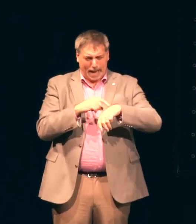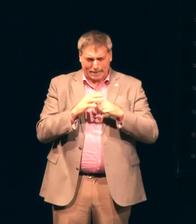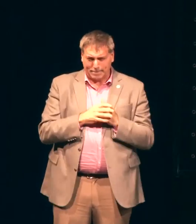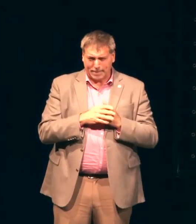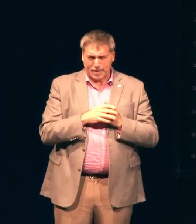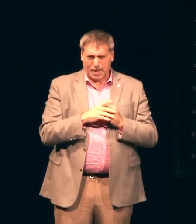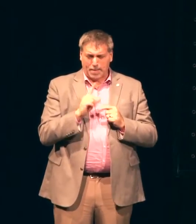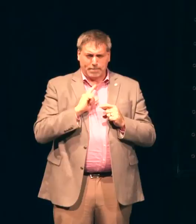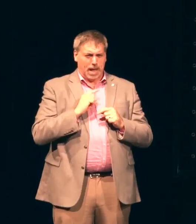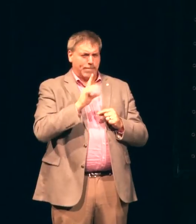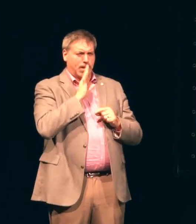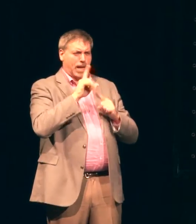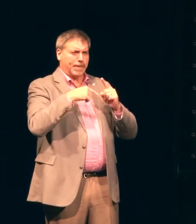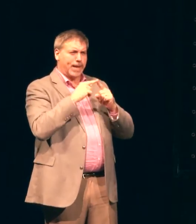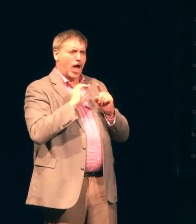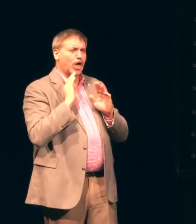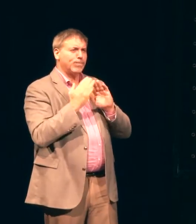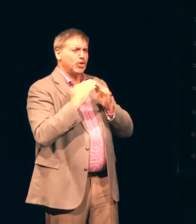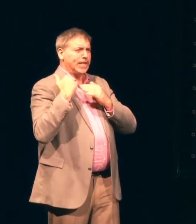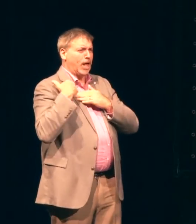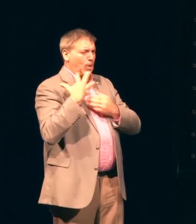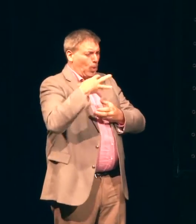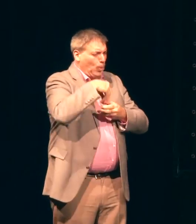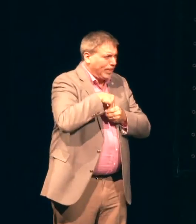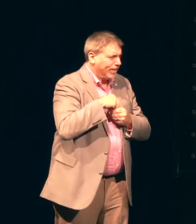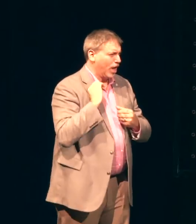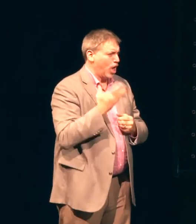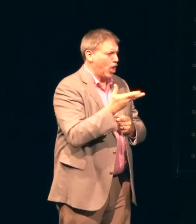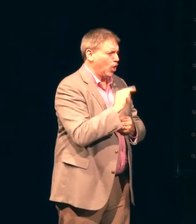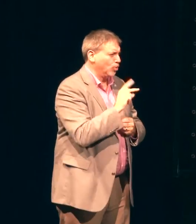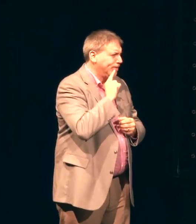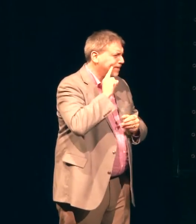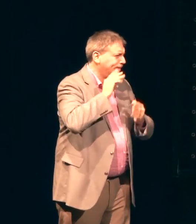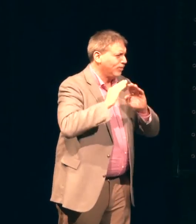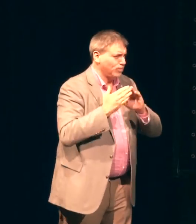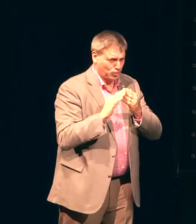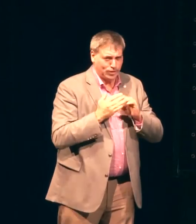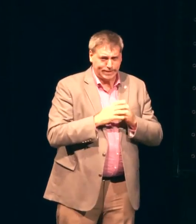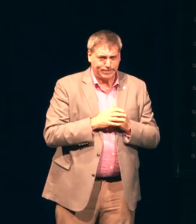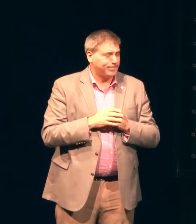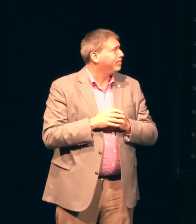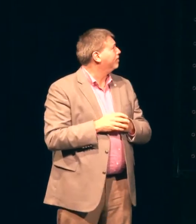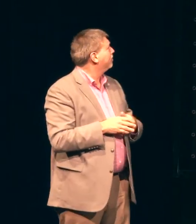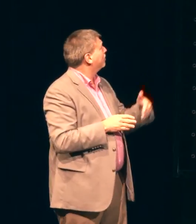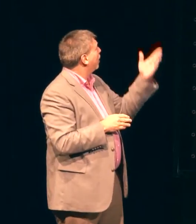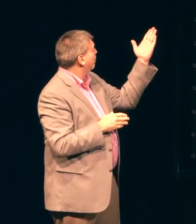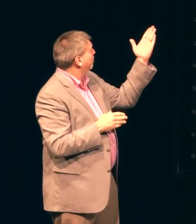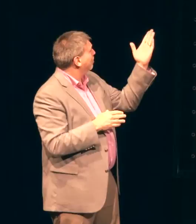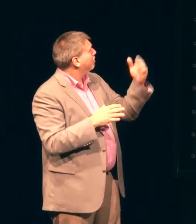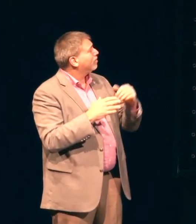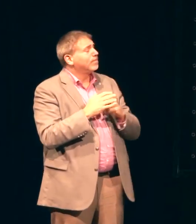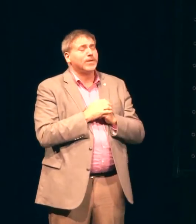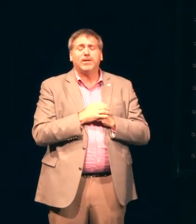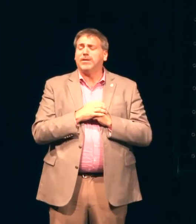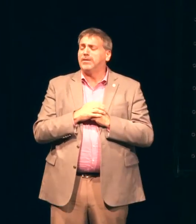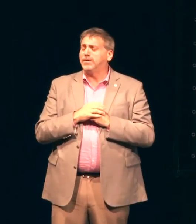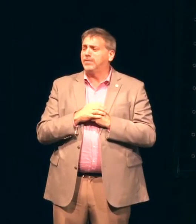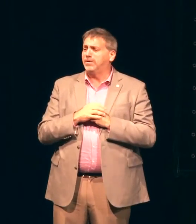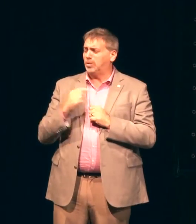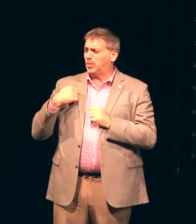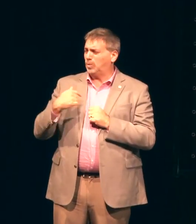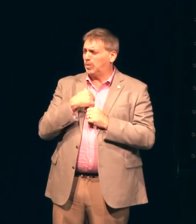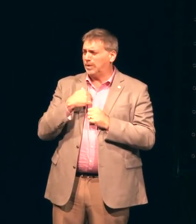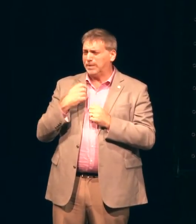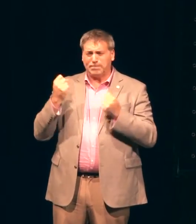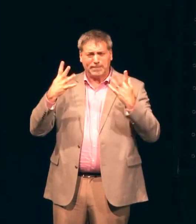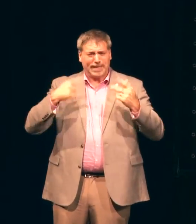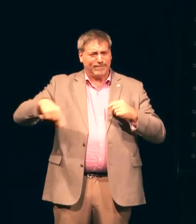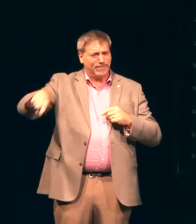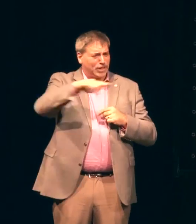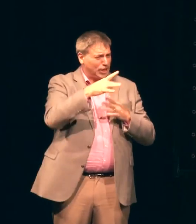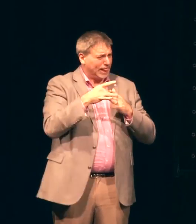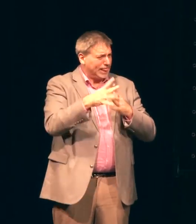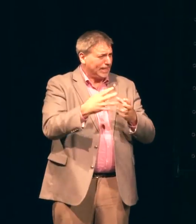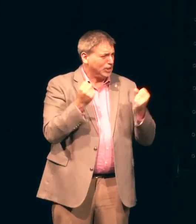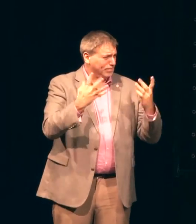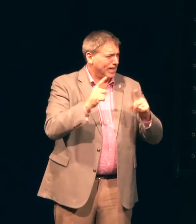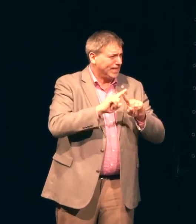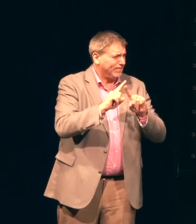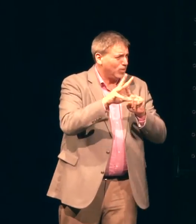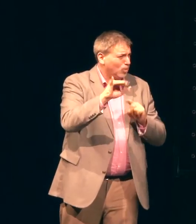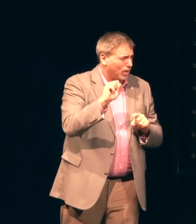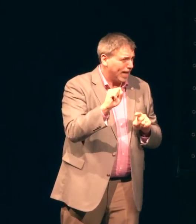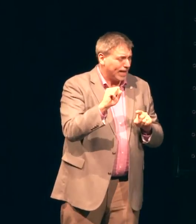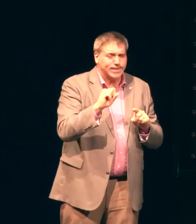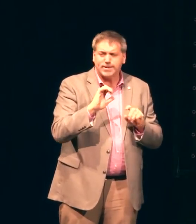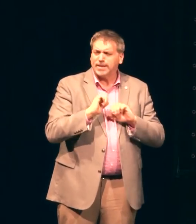mean by community accountability? That's including the, that's within the Deaf community.